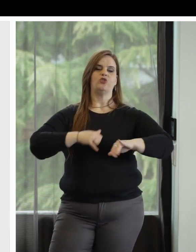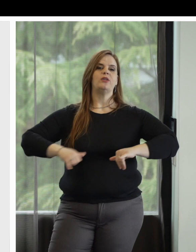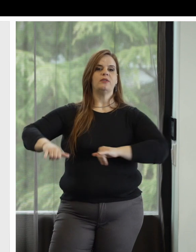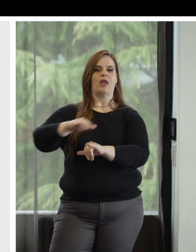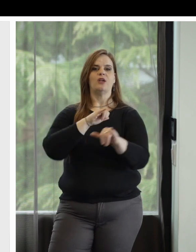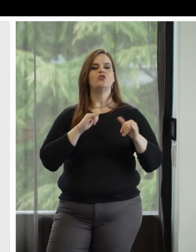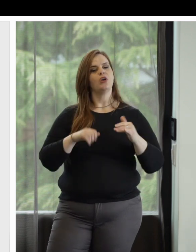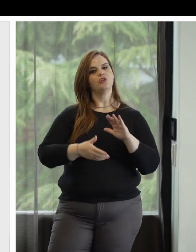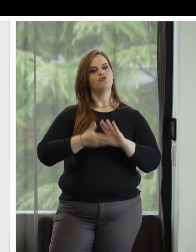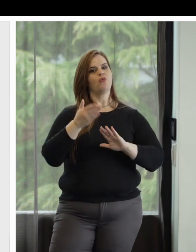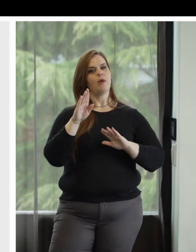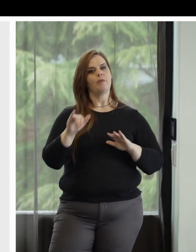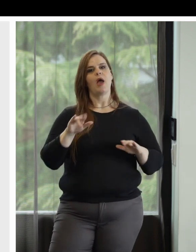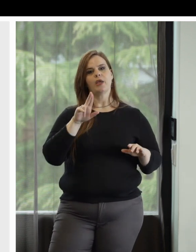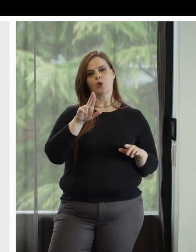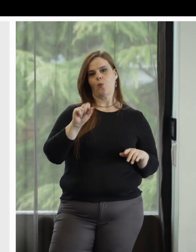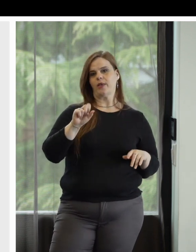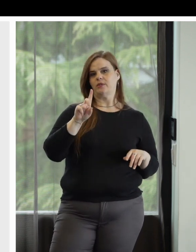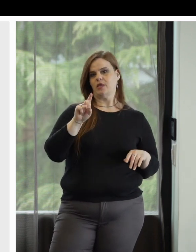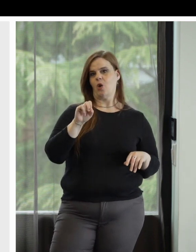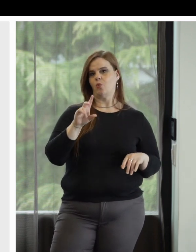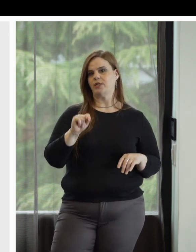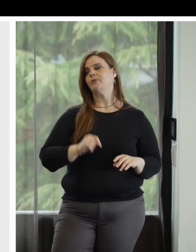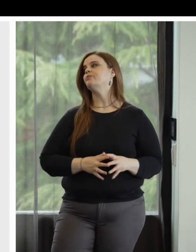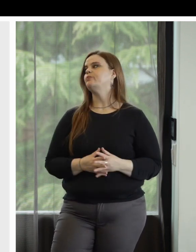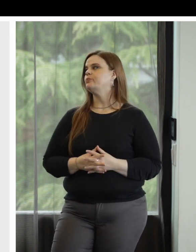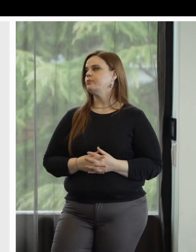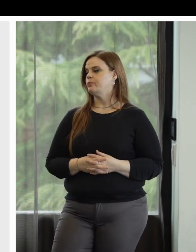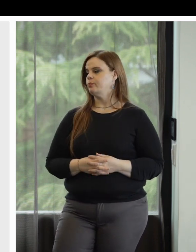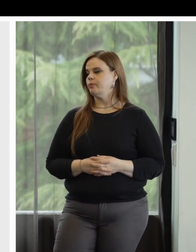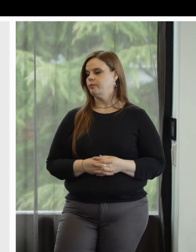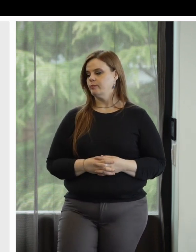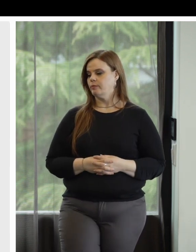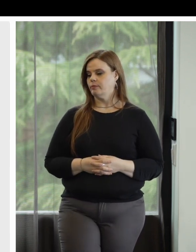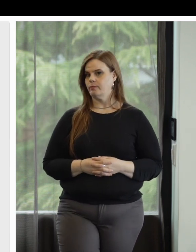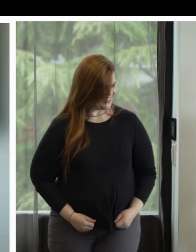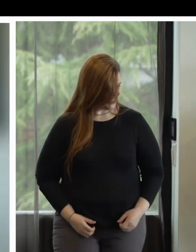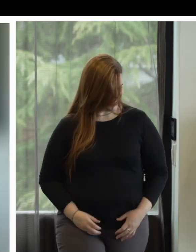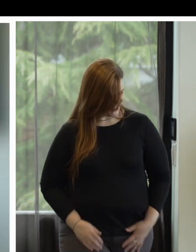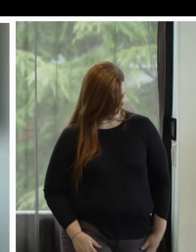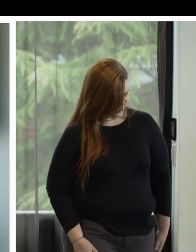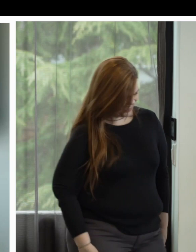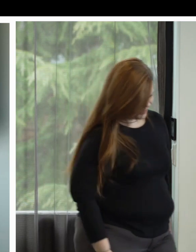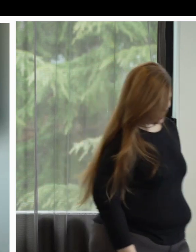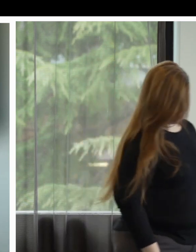I believe USDOT Thank you for